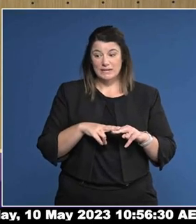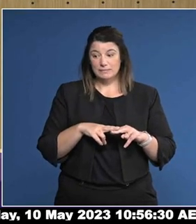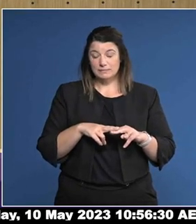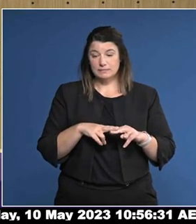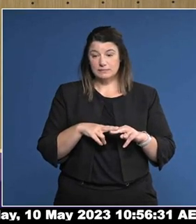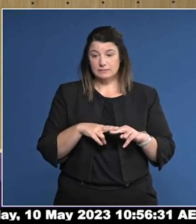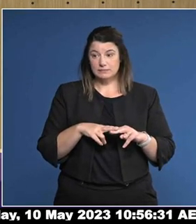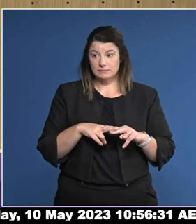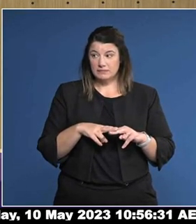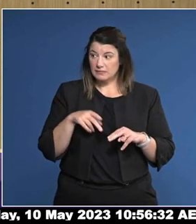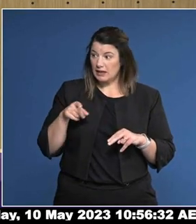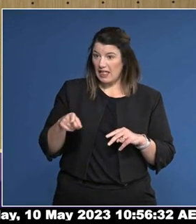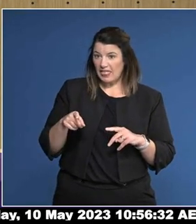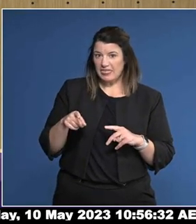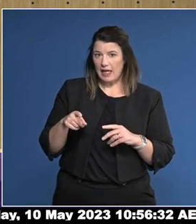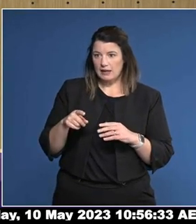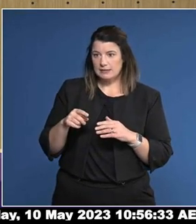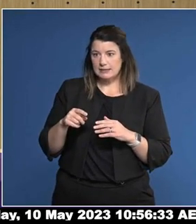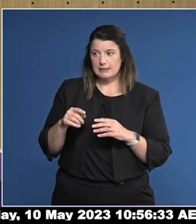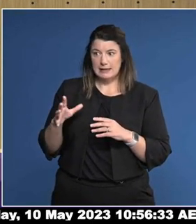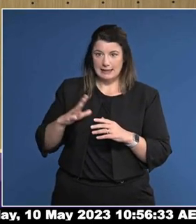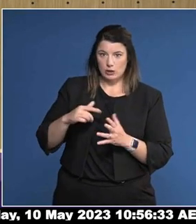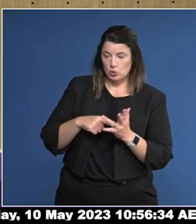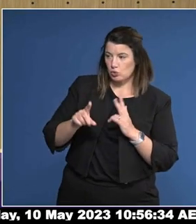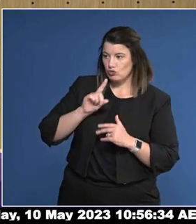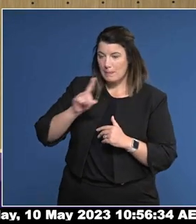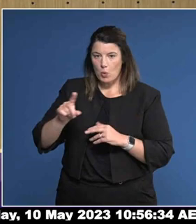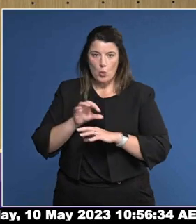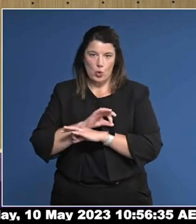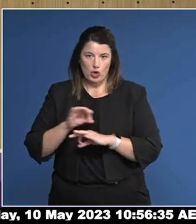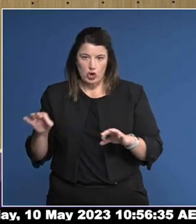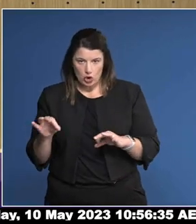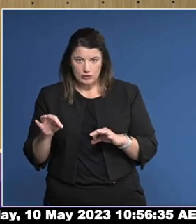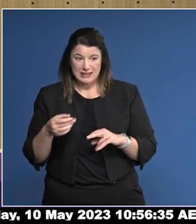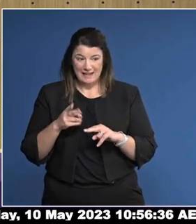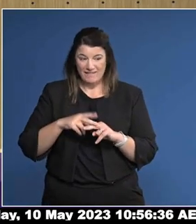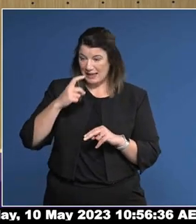meets the threshold of significant harm and that a parent isn't willing and able.